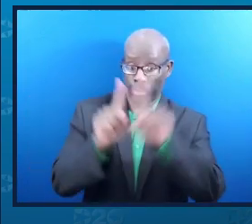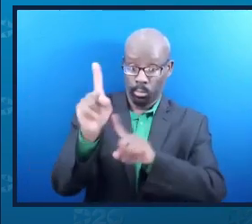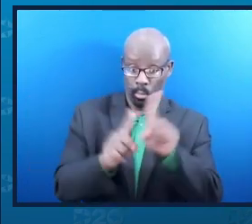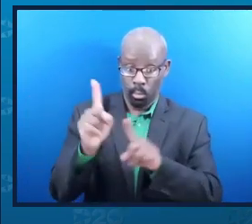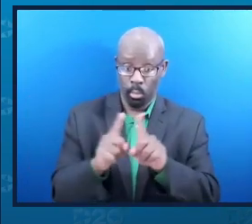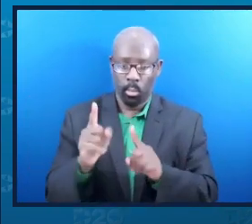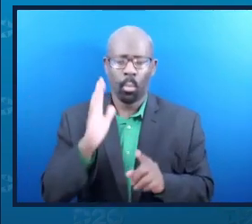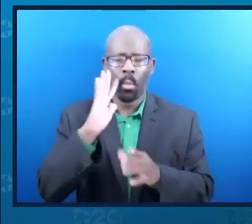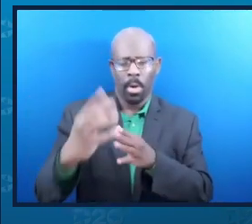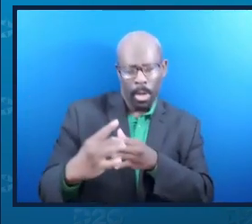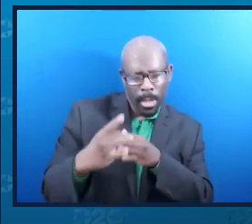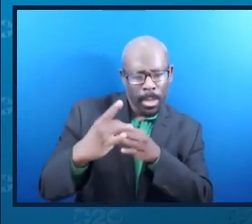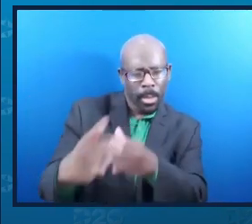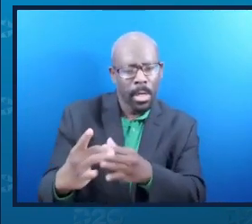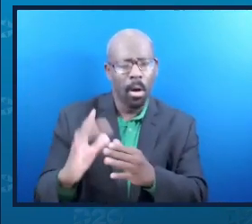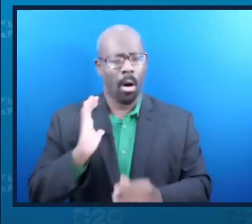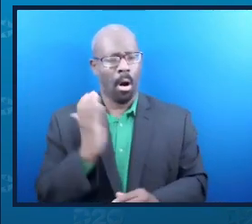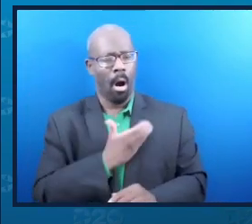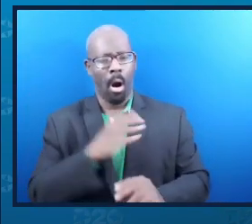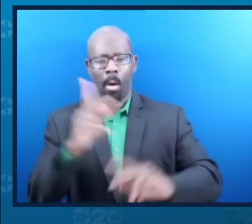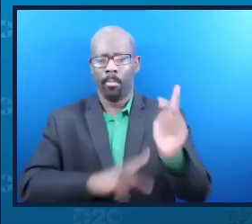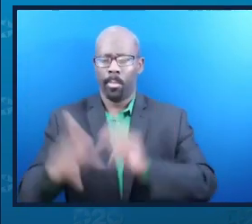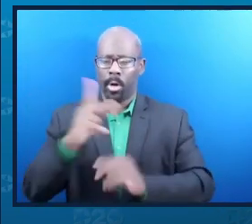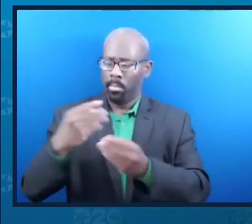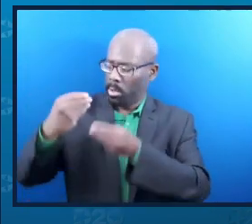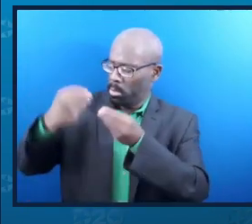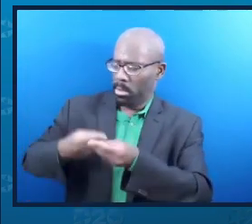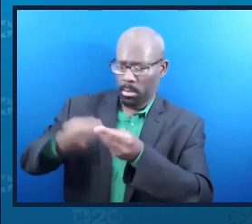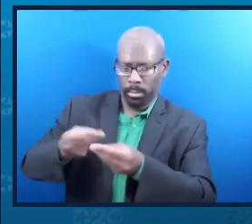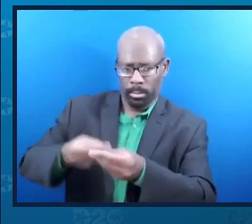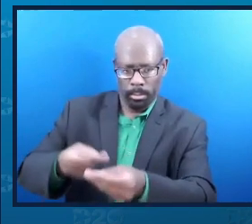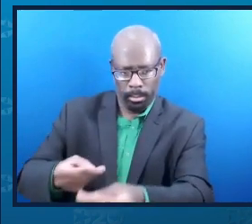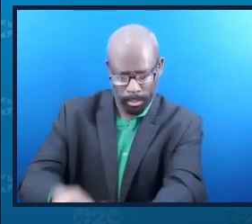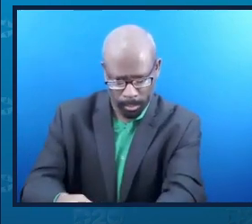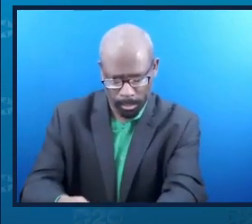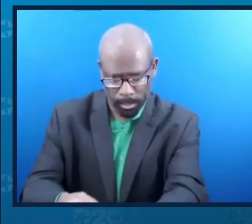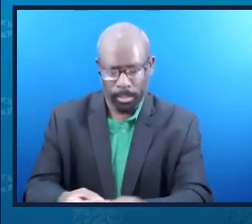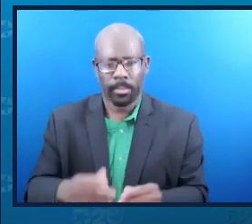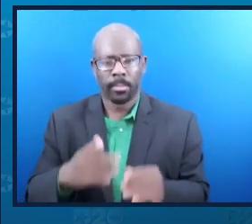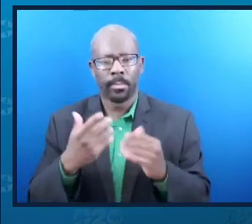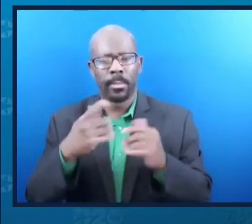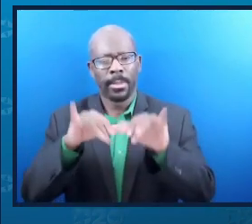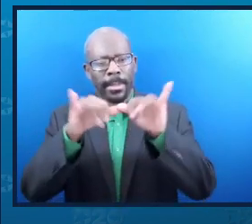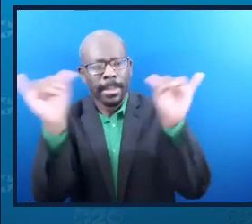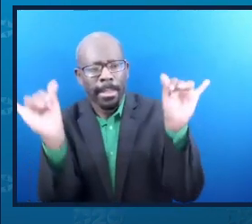A SYSTEM OF REPRESENTATIVE GOVERNMENT, A DEMOCRACY, TO